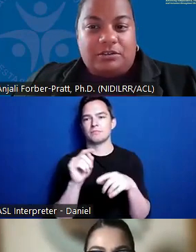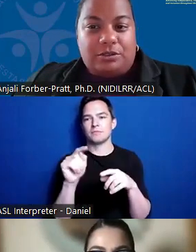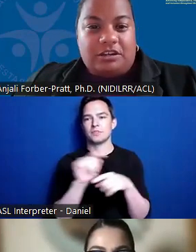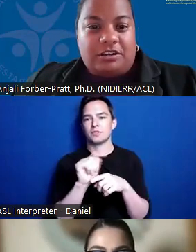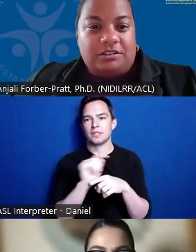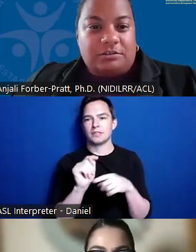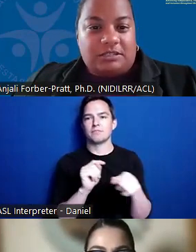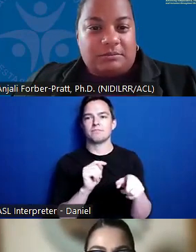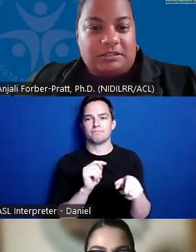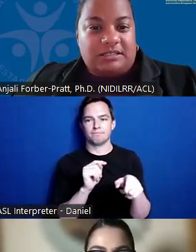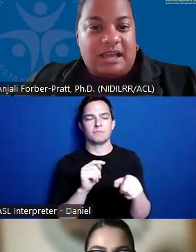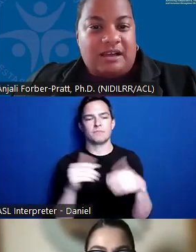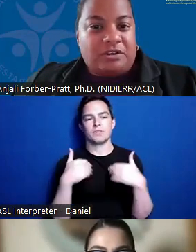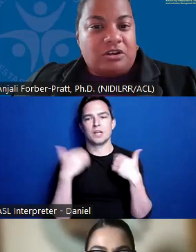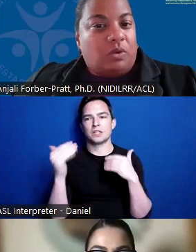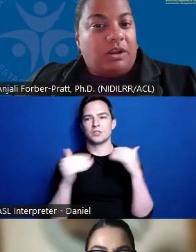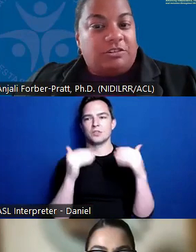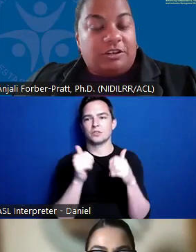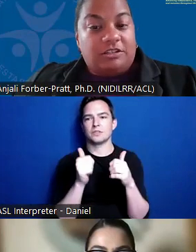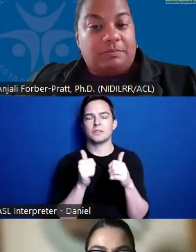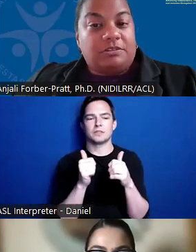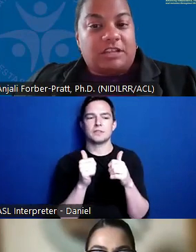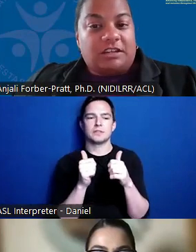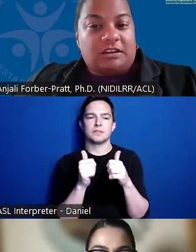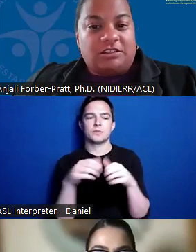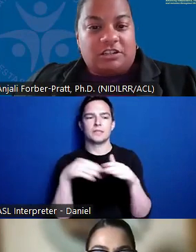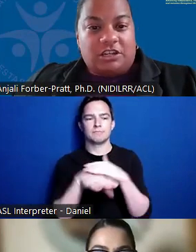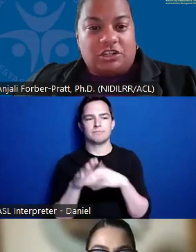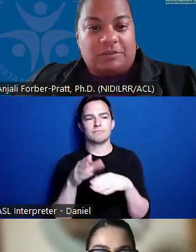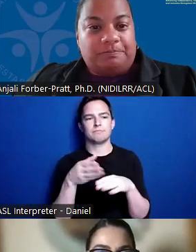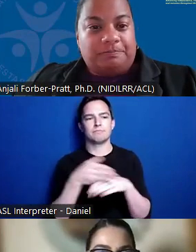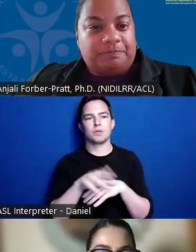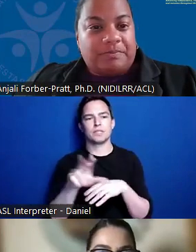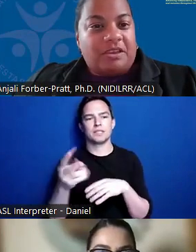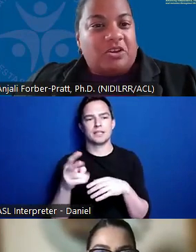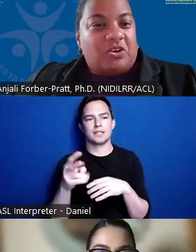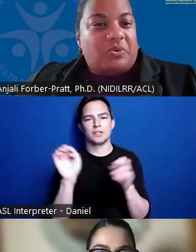youth and young adults with disabilities have when entering into post-secondary education.